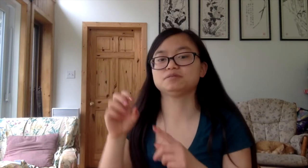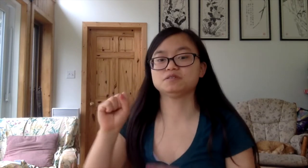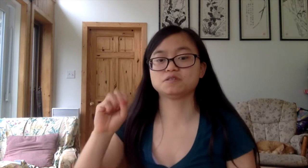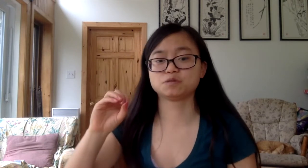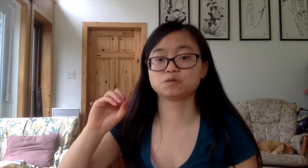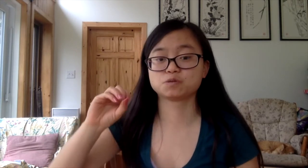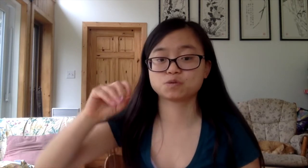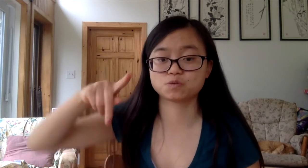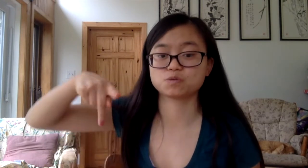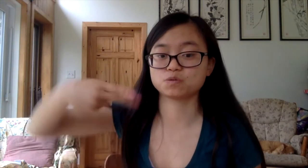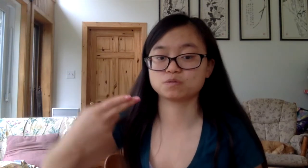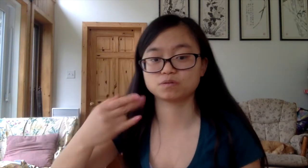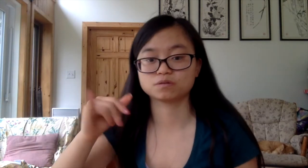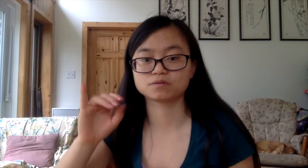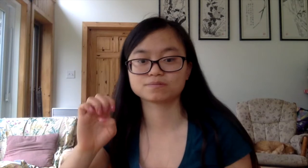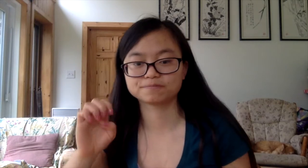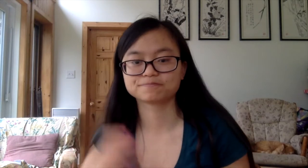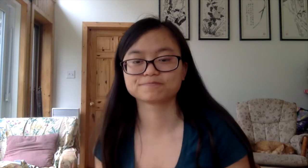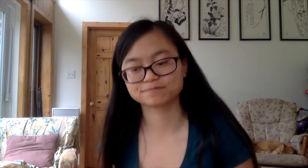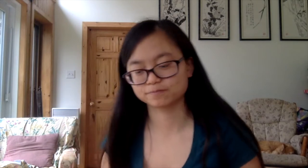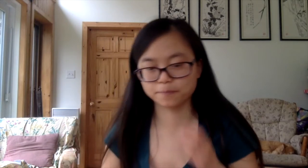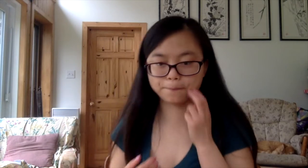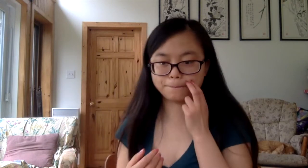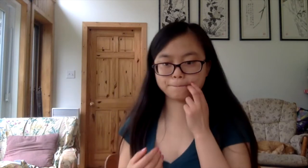I busted Sophie Fergi